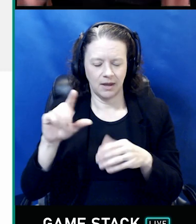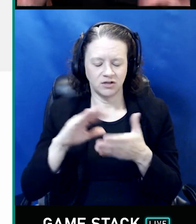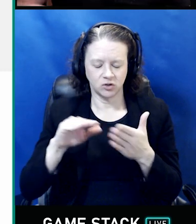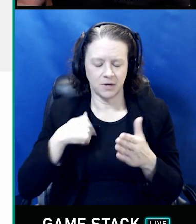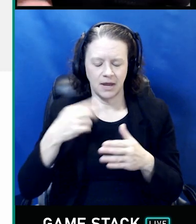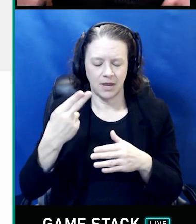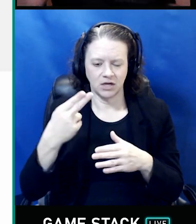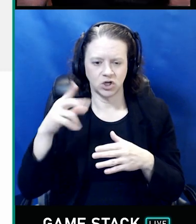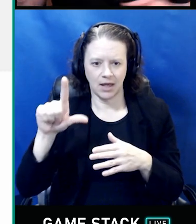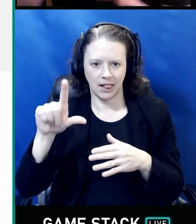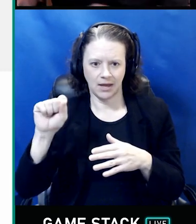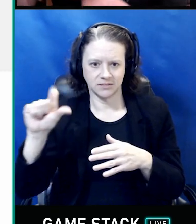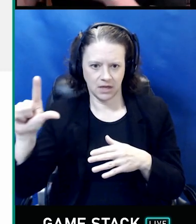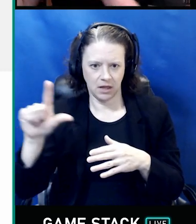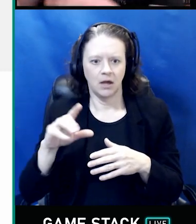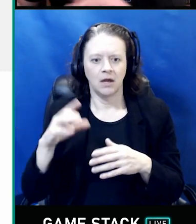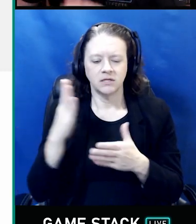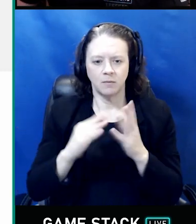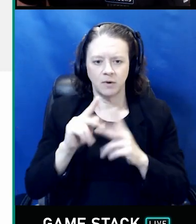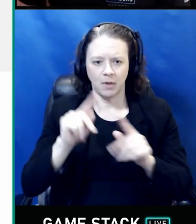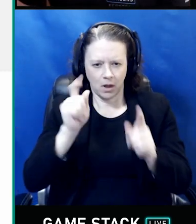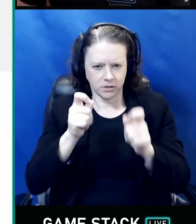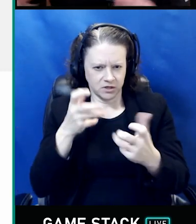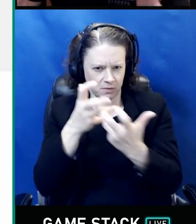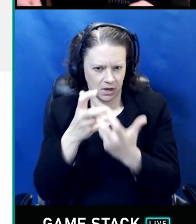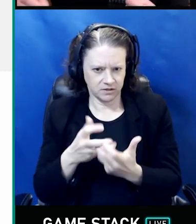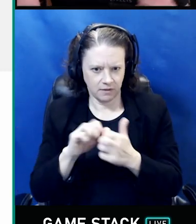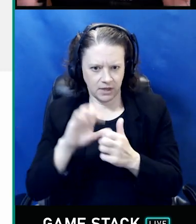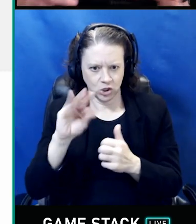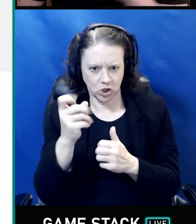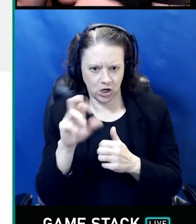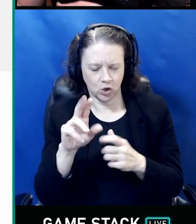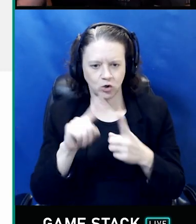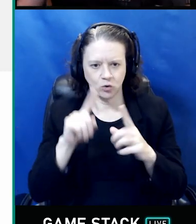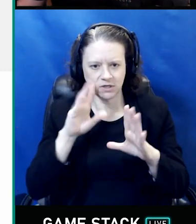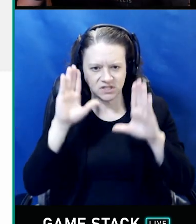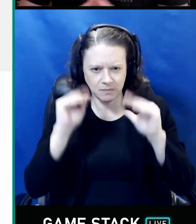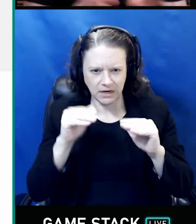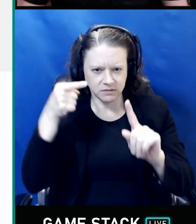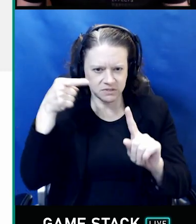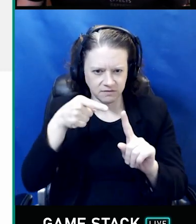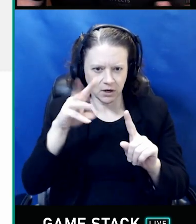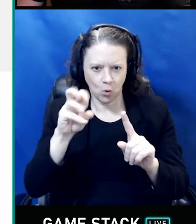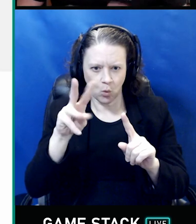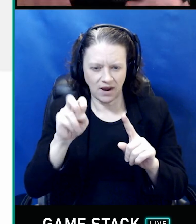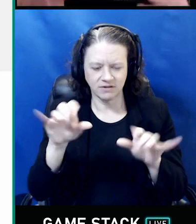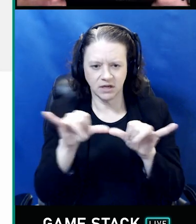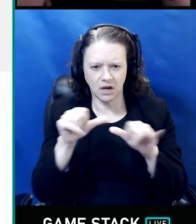to expecting a particular wave size and not having to query what it is and iterate through them,